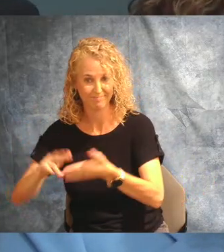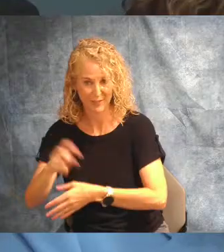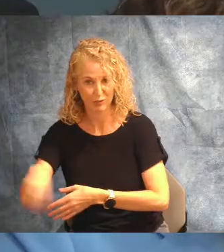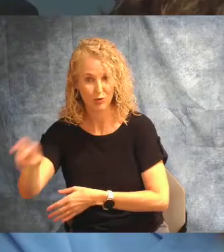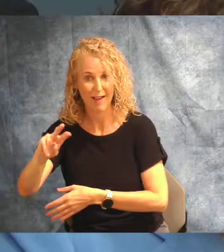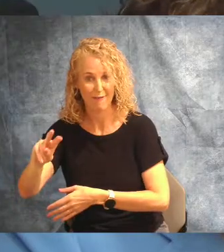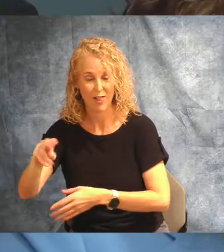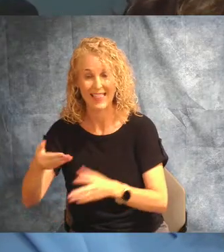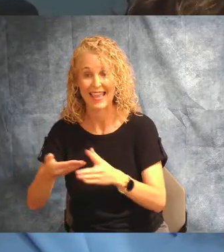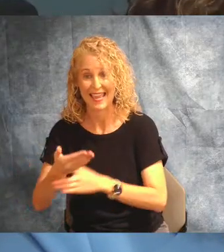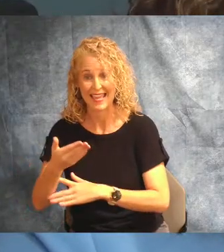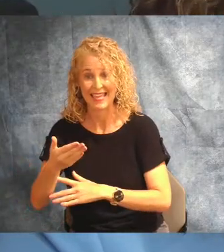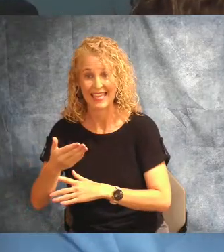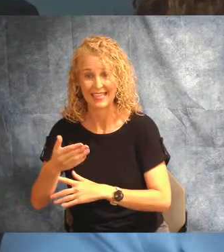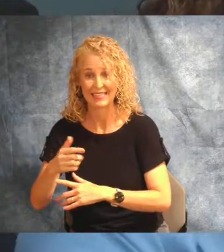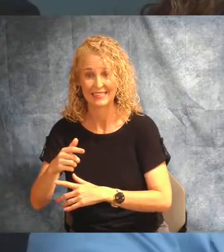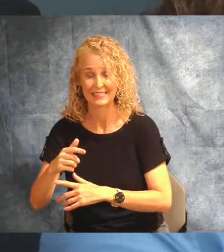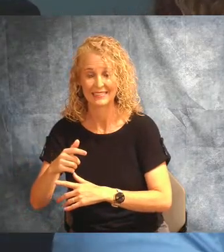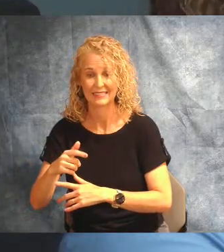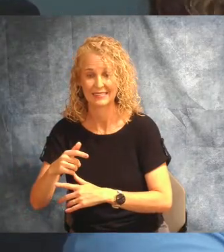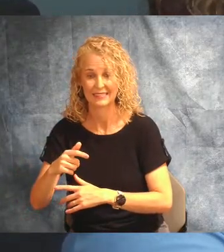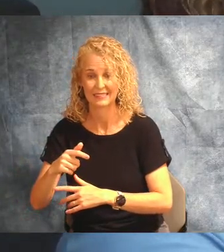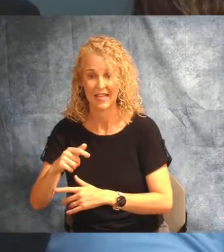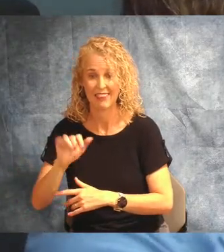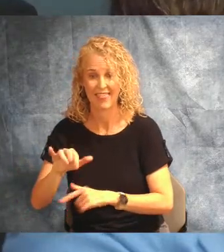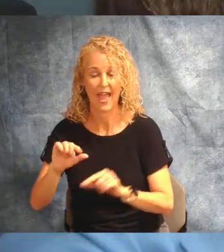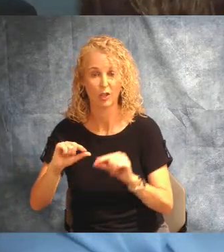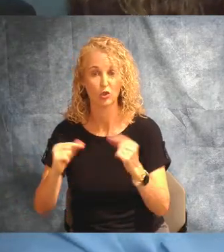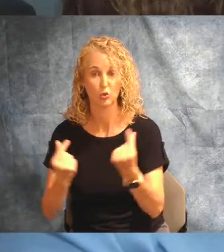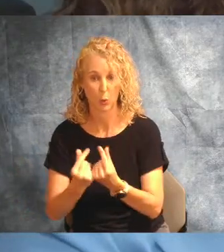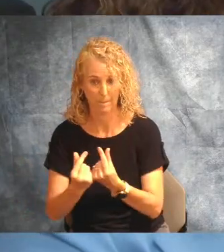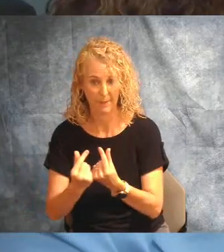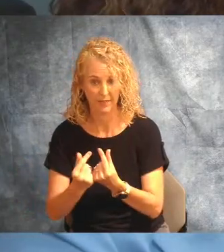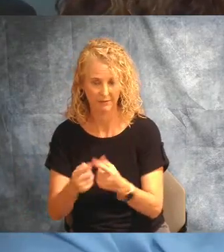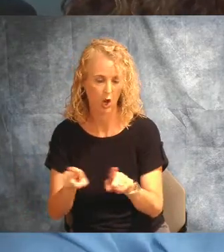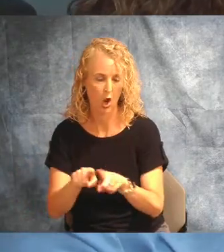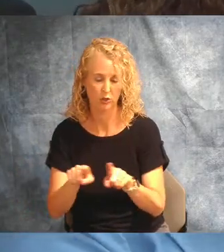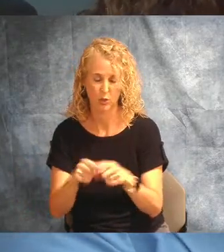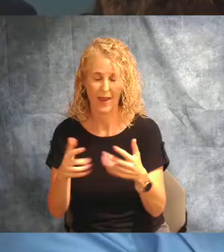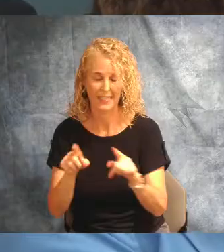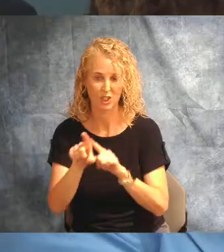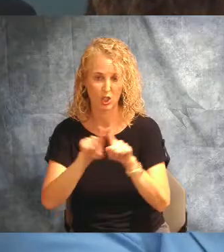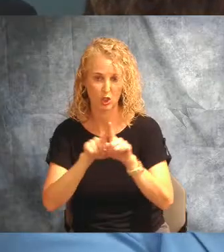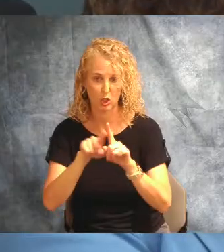the group, the legendary group Zap, who also has a star in the Walk of Fame. So, he did a dedication